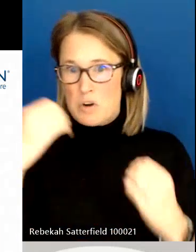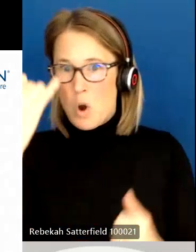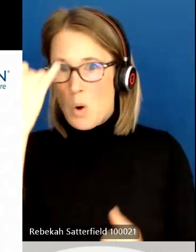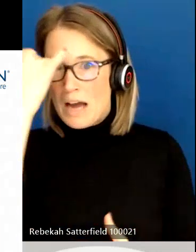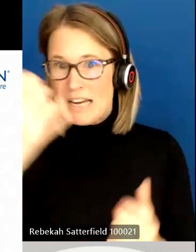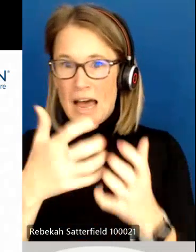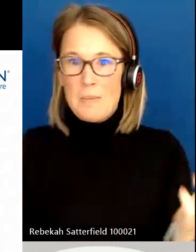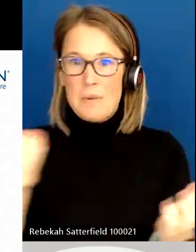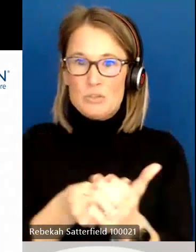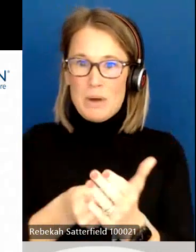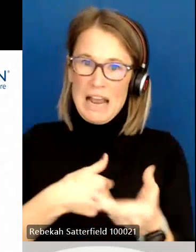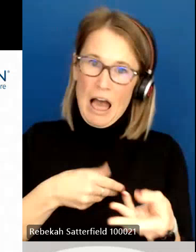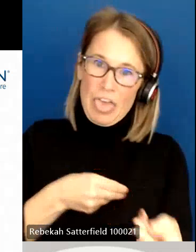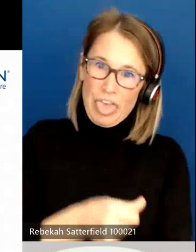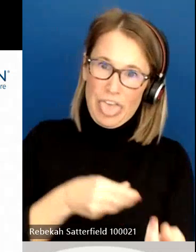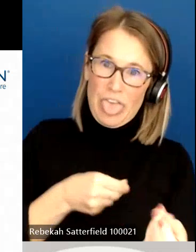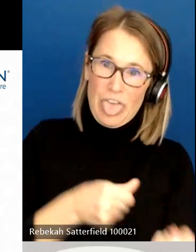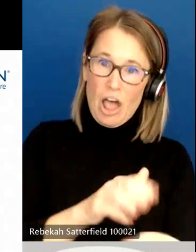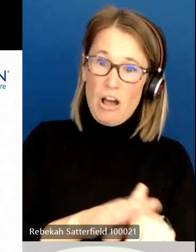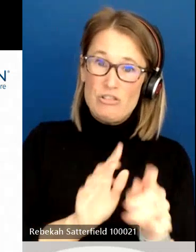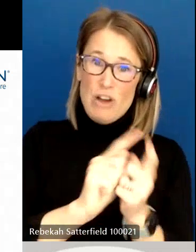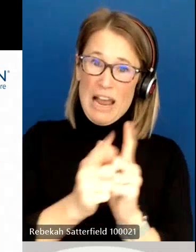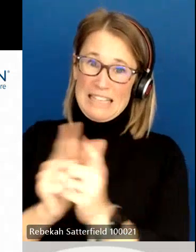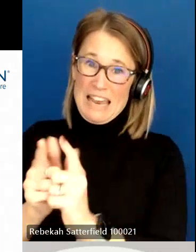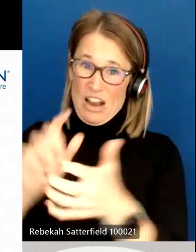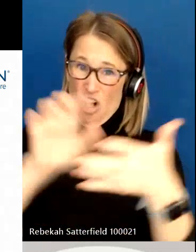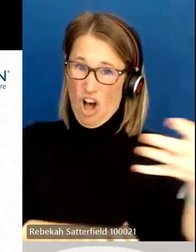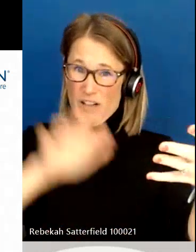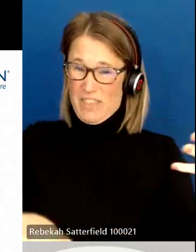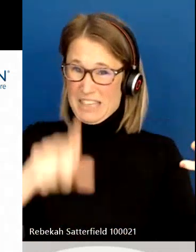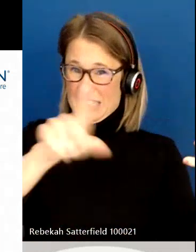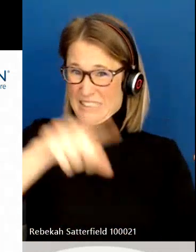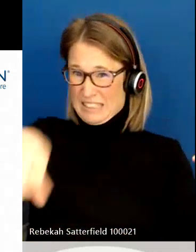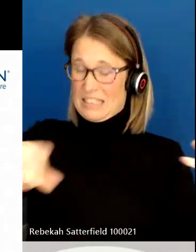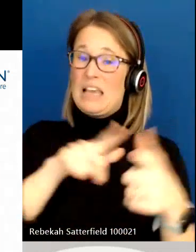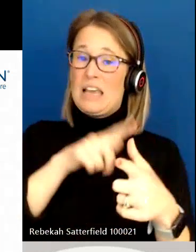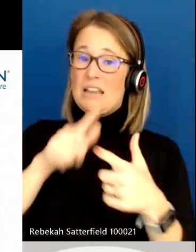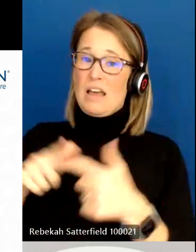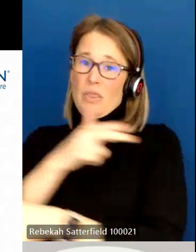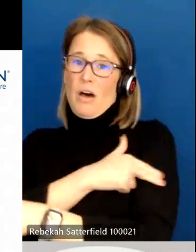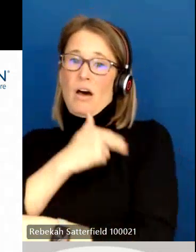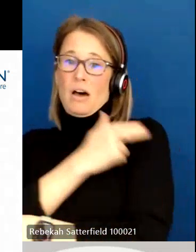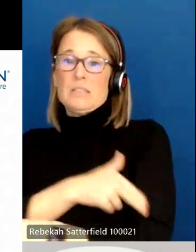spend on translating a lot of this stuff and then you know the hospital across this the the city was